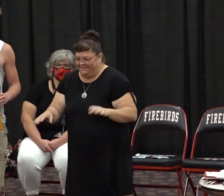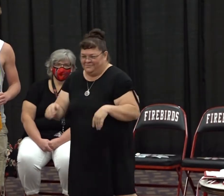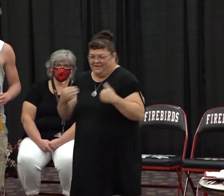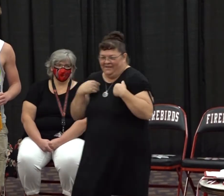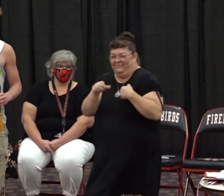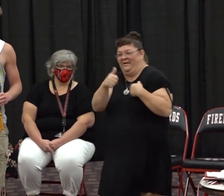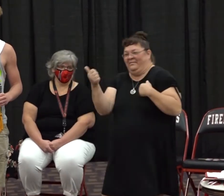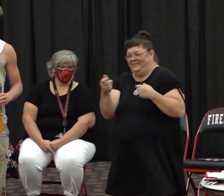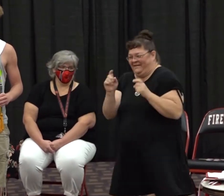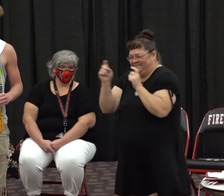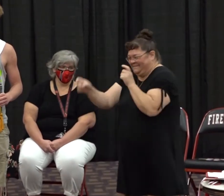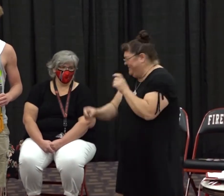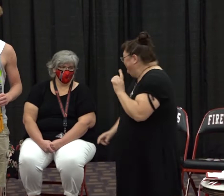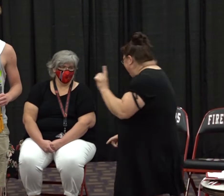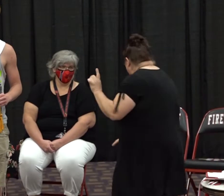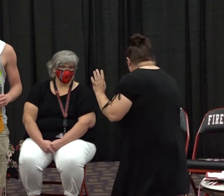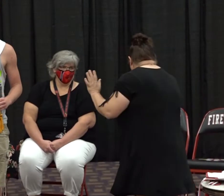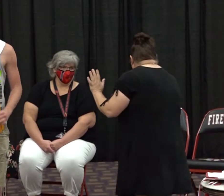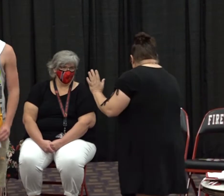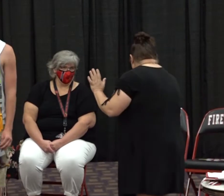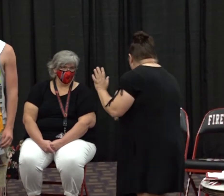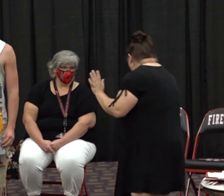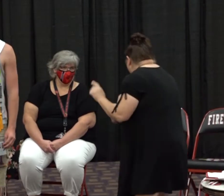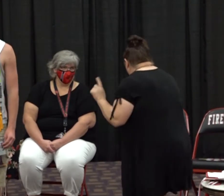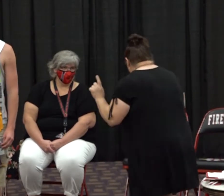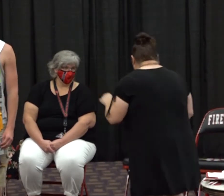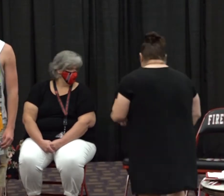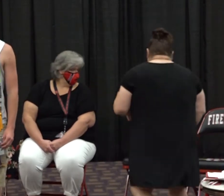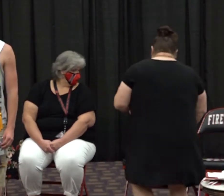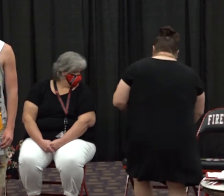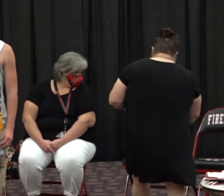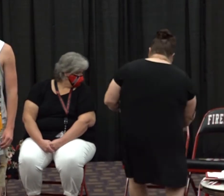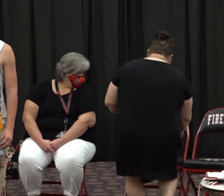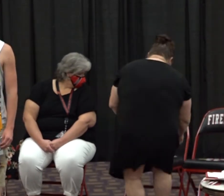So stay, because I'm not finished. I have another gift. Hold on.